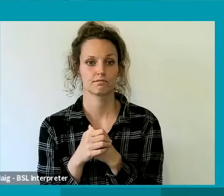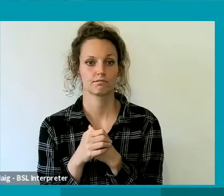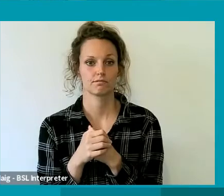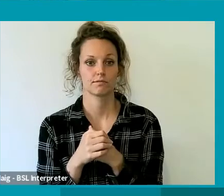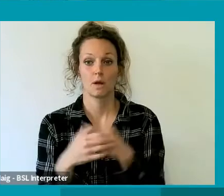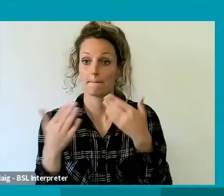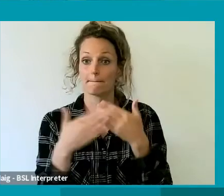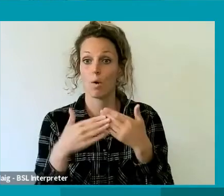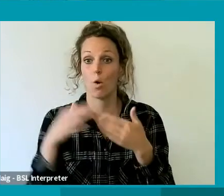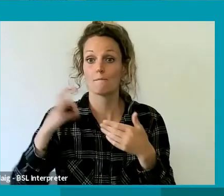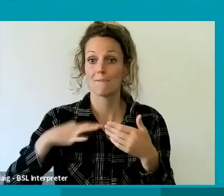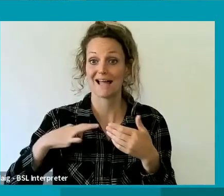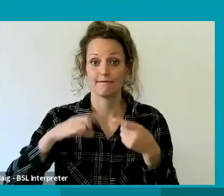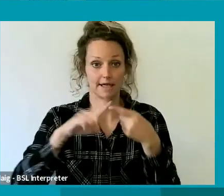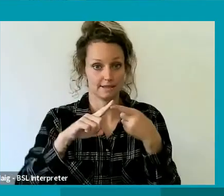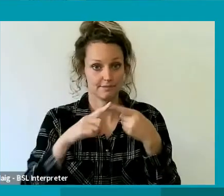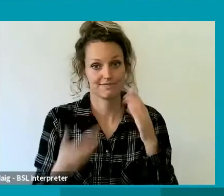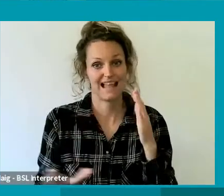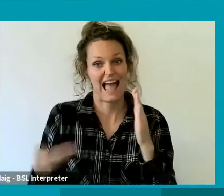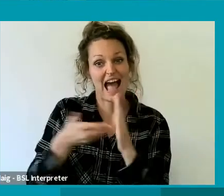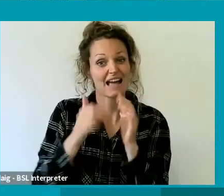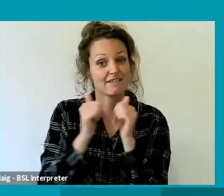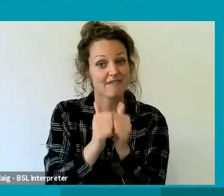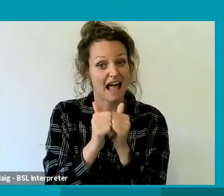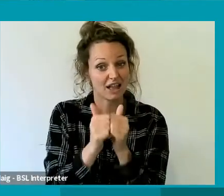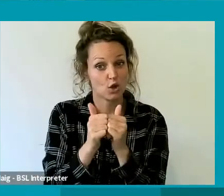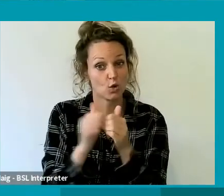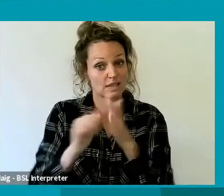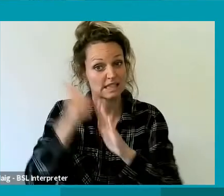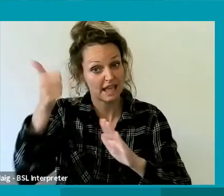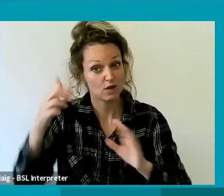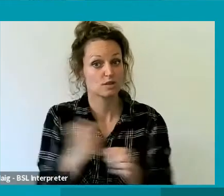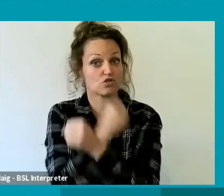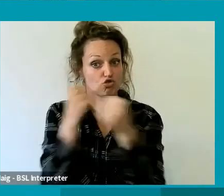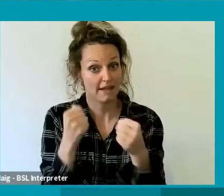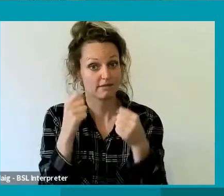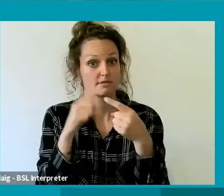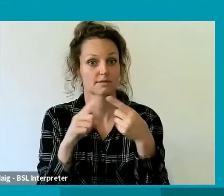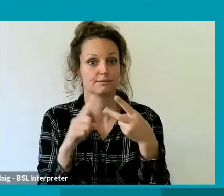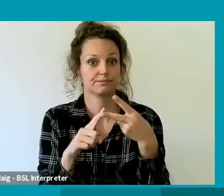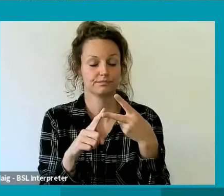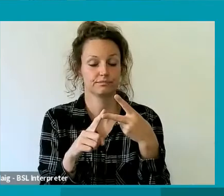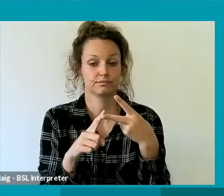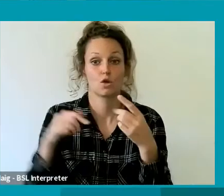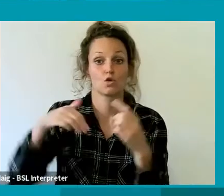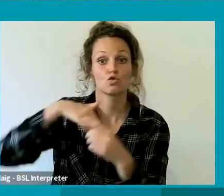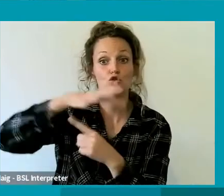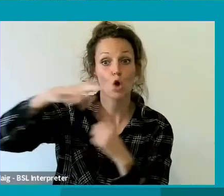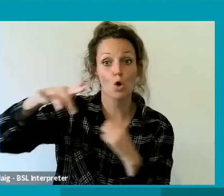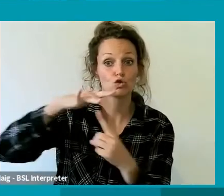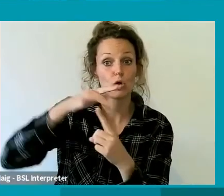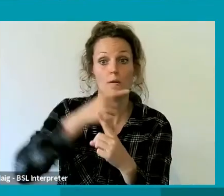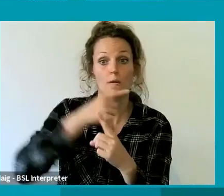your skills and strengths. You can gain social proof for all of your talents and achievements,